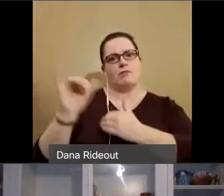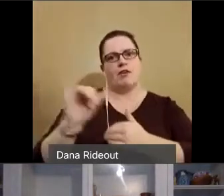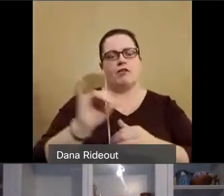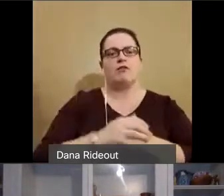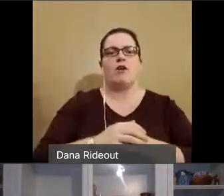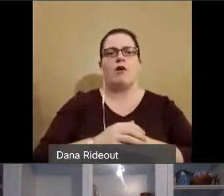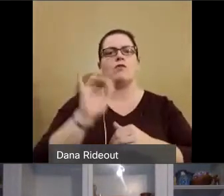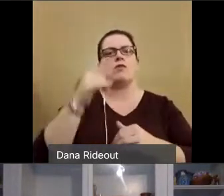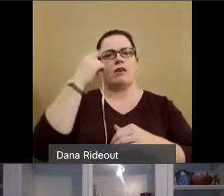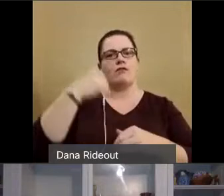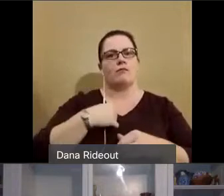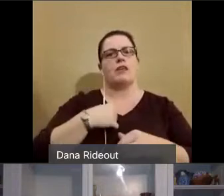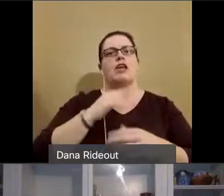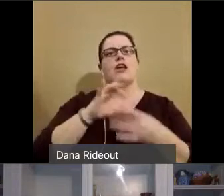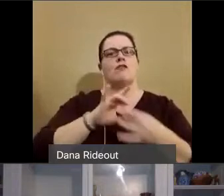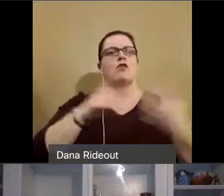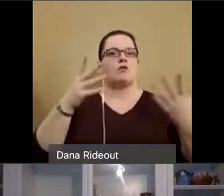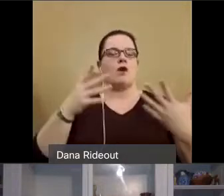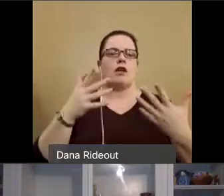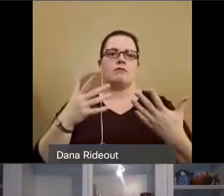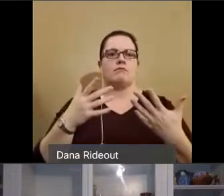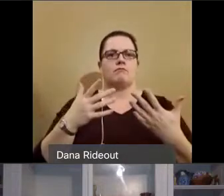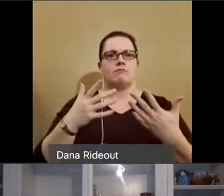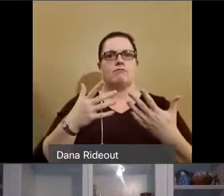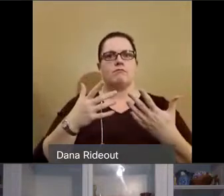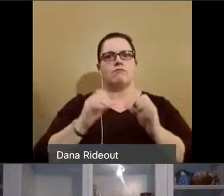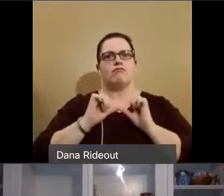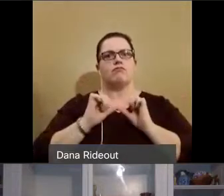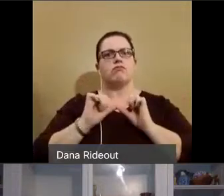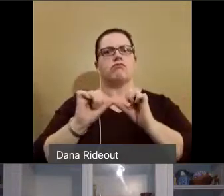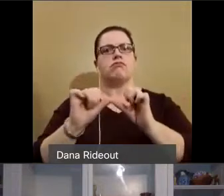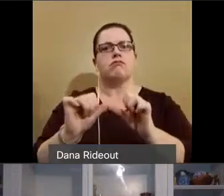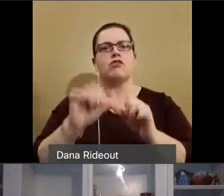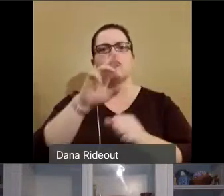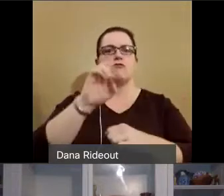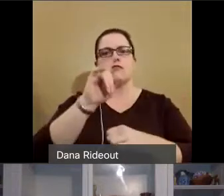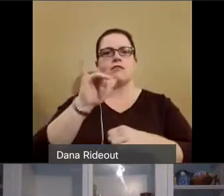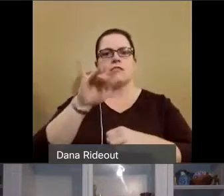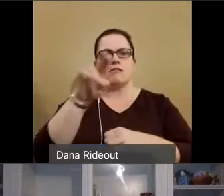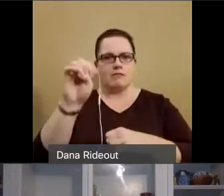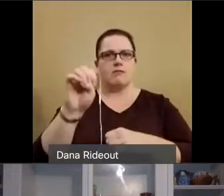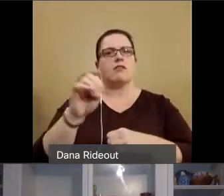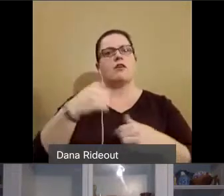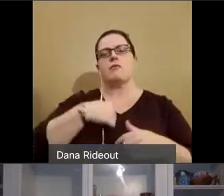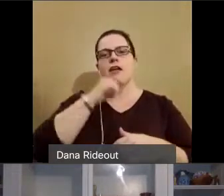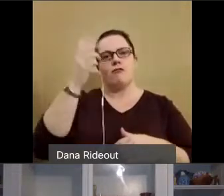For me centers on resilience, which I didn't realize that was so cranky about it until I wrote a short piece about it for.